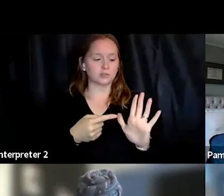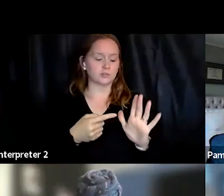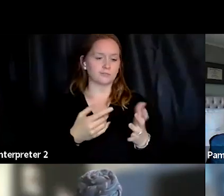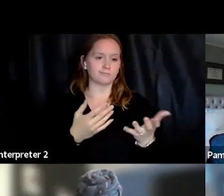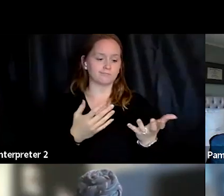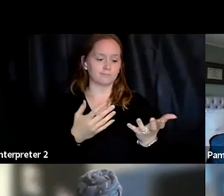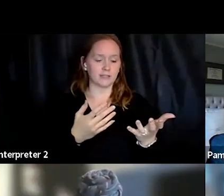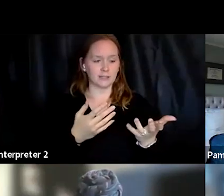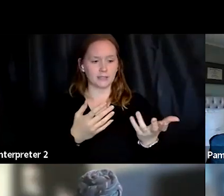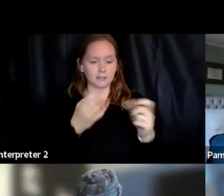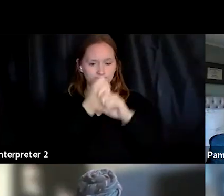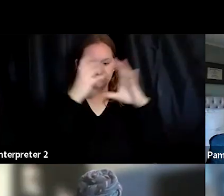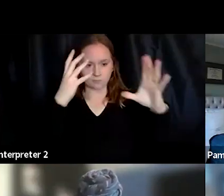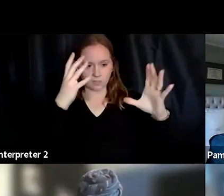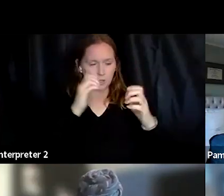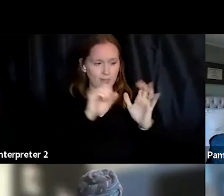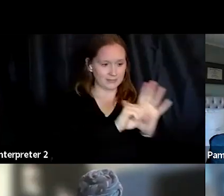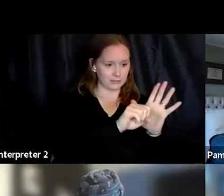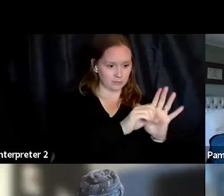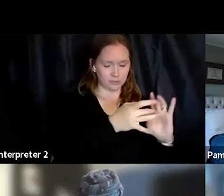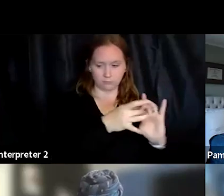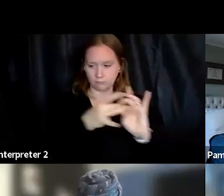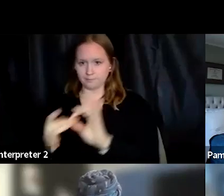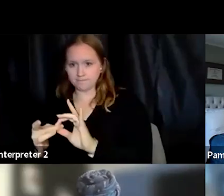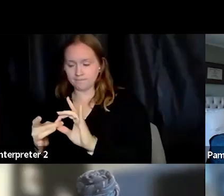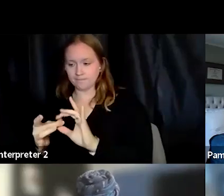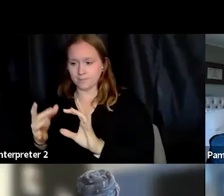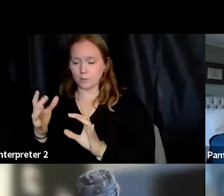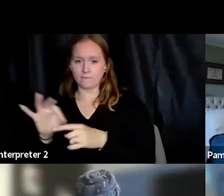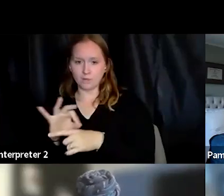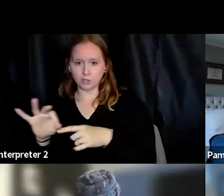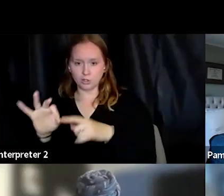between how symptoms lead to functional impairment so that the DDS examiner can understand